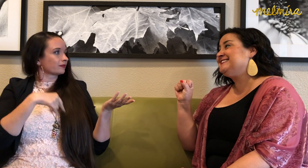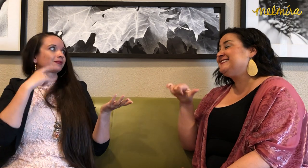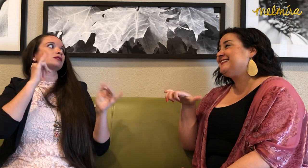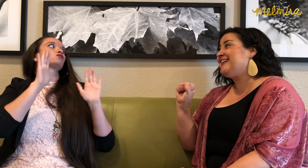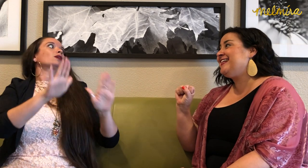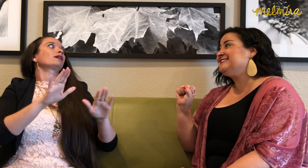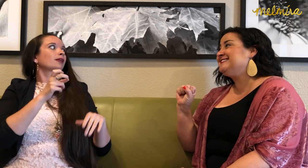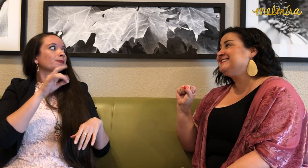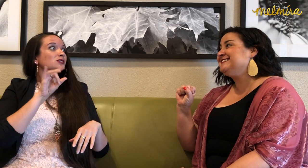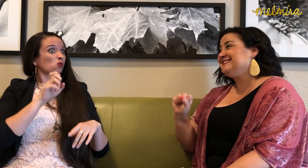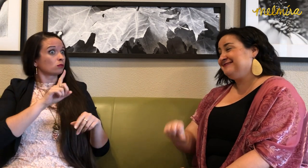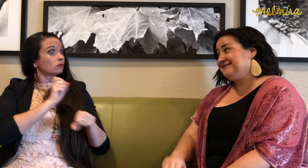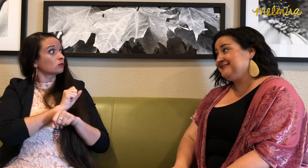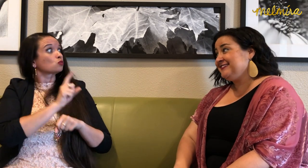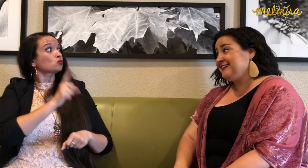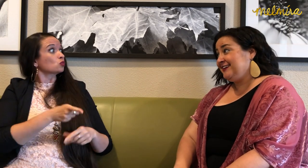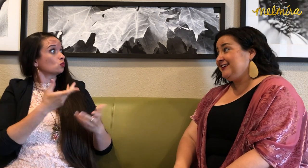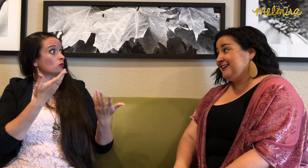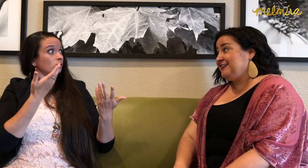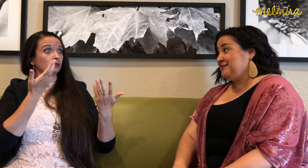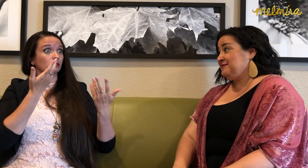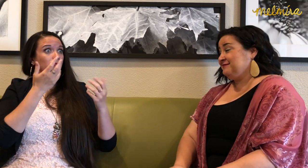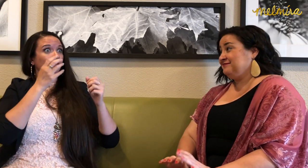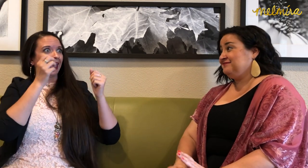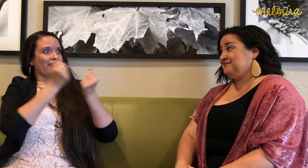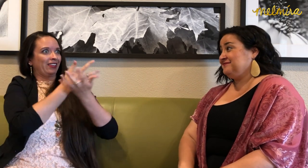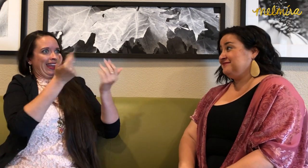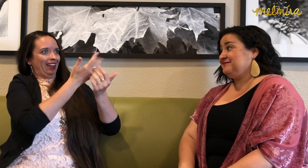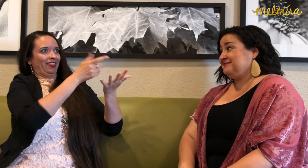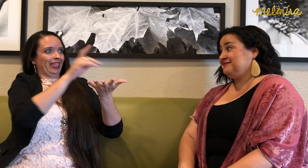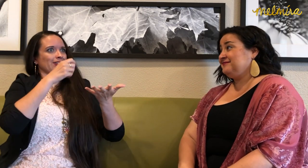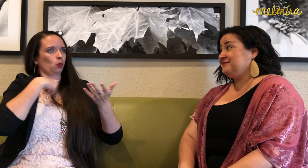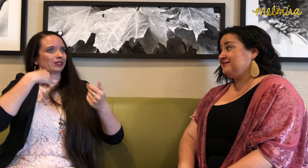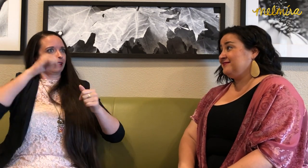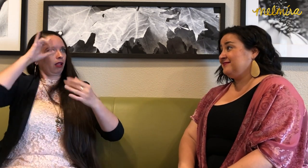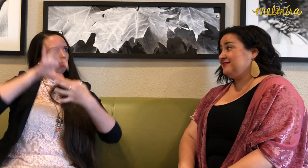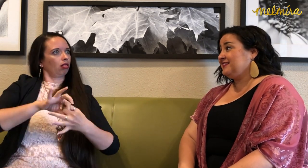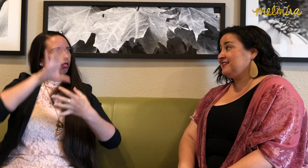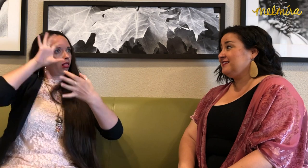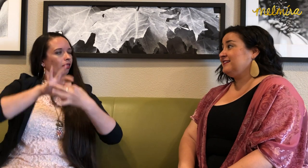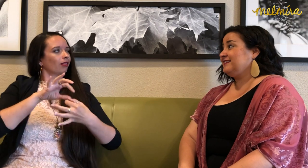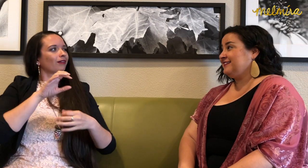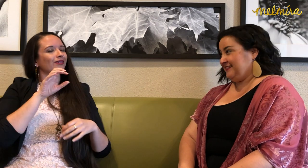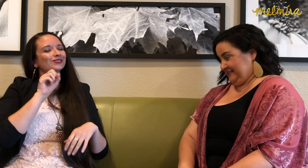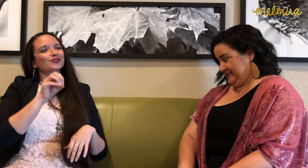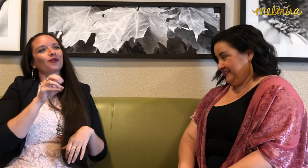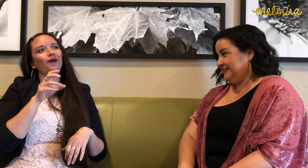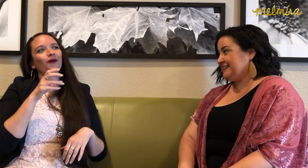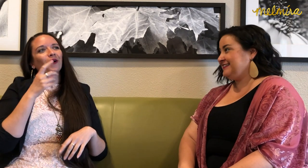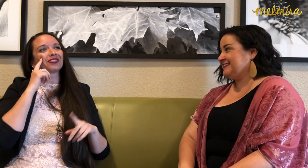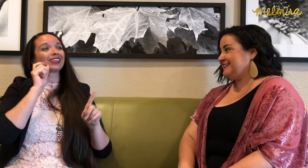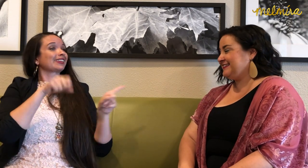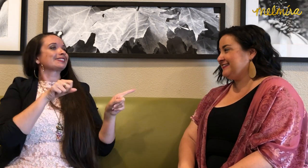I thought that was a great episode. It's actually true. For everything, anything out there, we still make those associations.